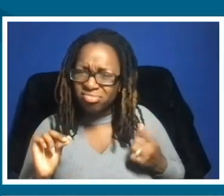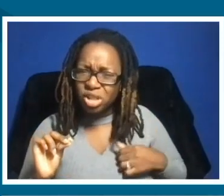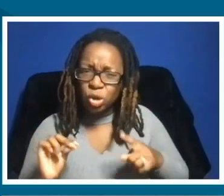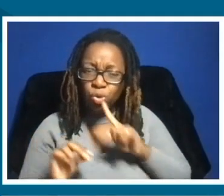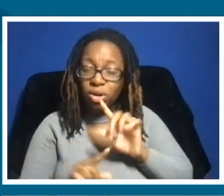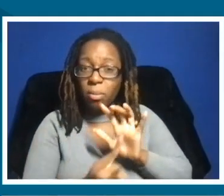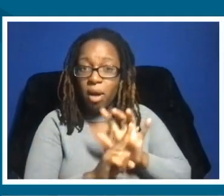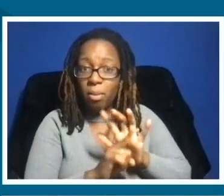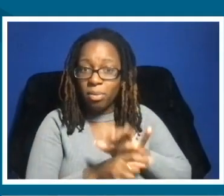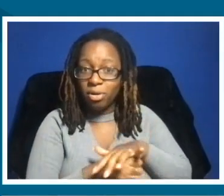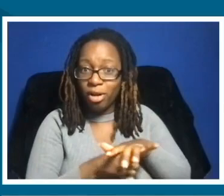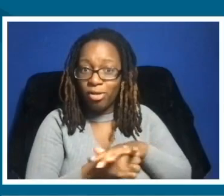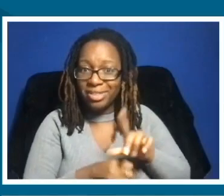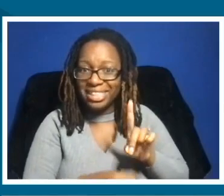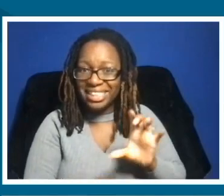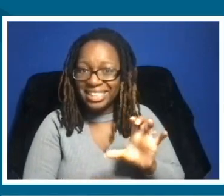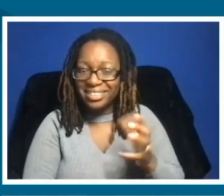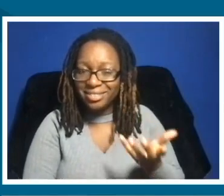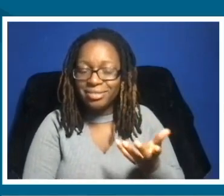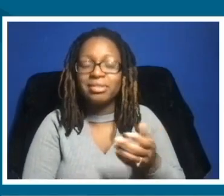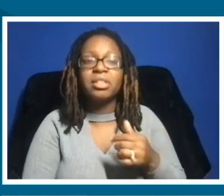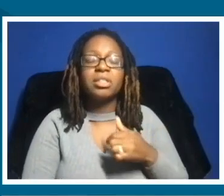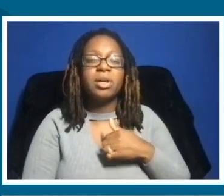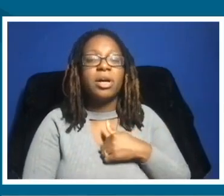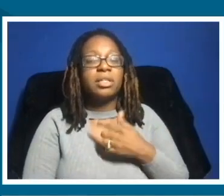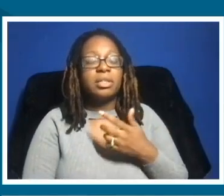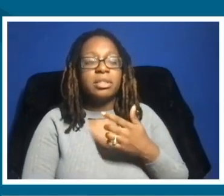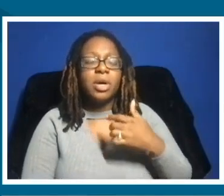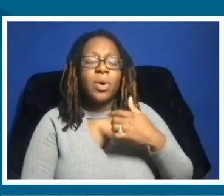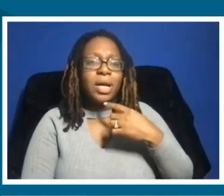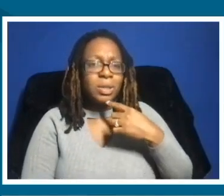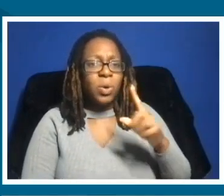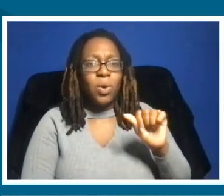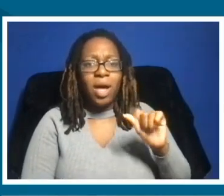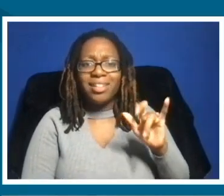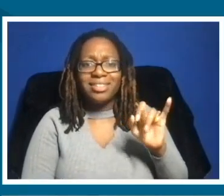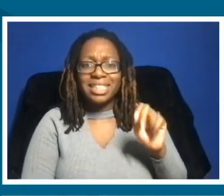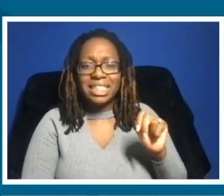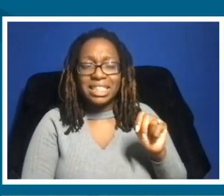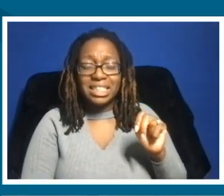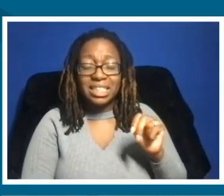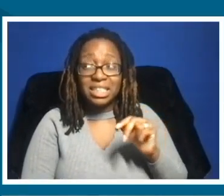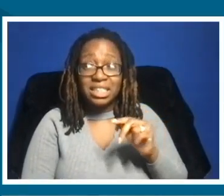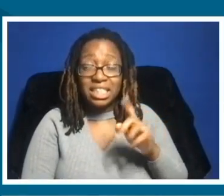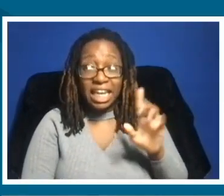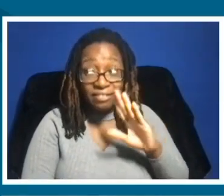um so i said i said that to allison we like